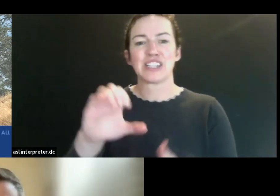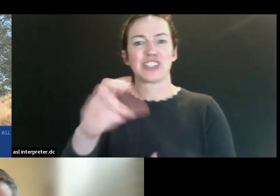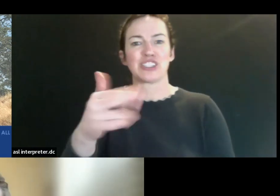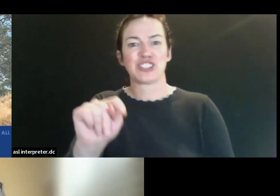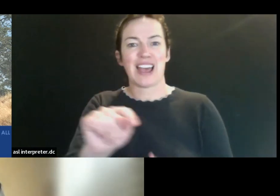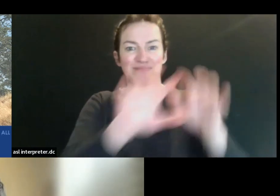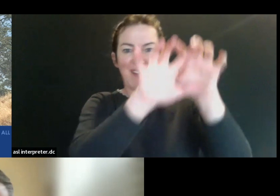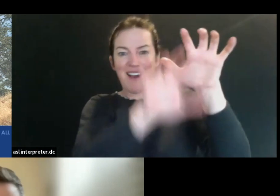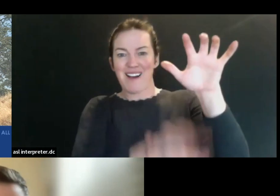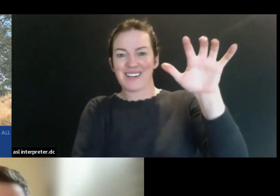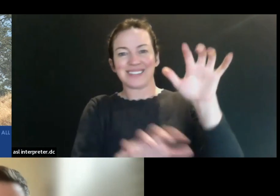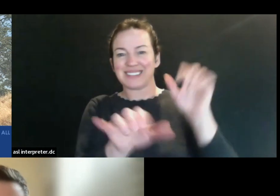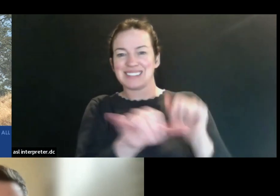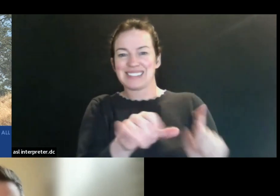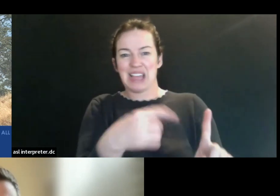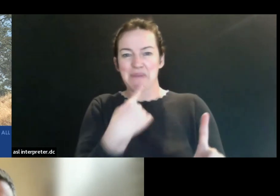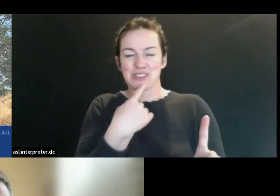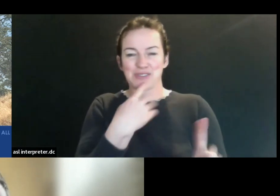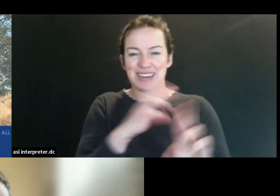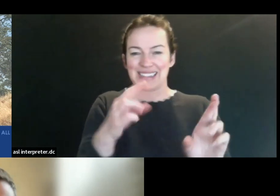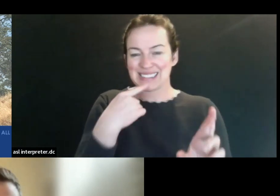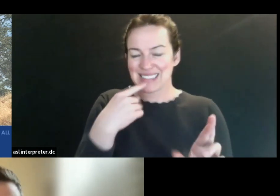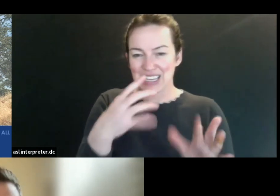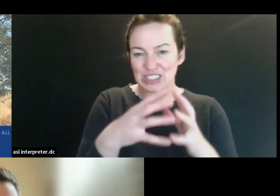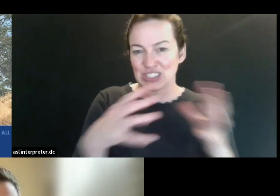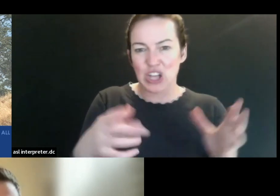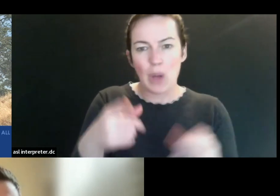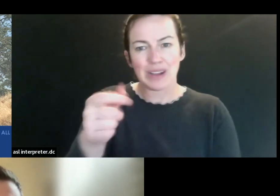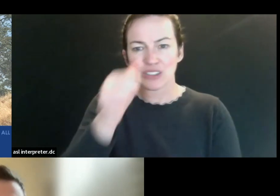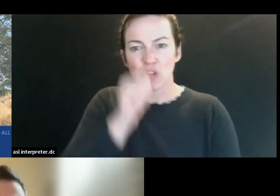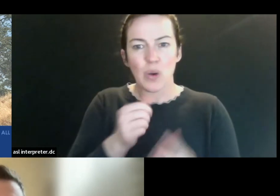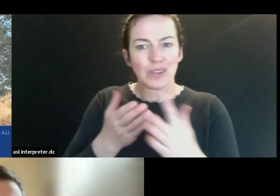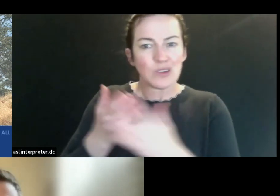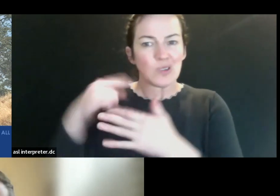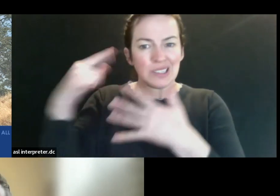exactly what I was just gonna say: there's so much that you're going through that are